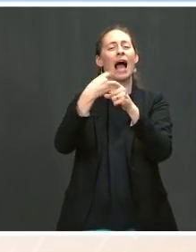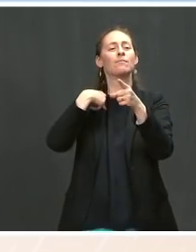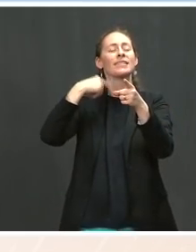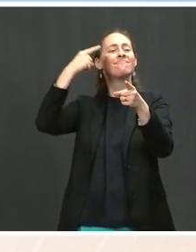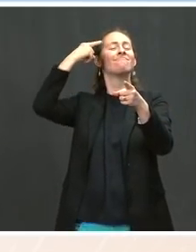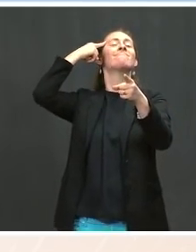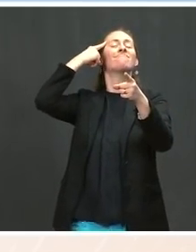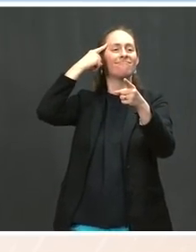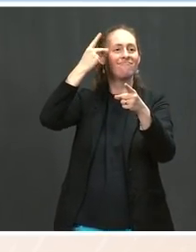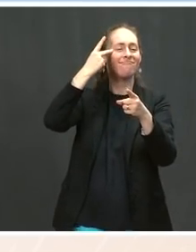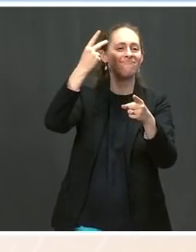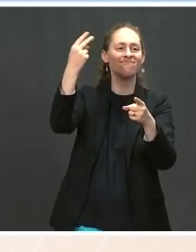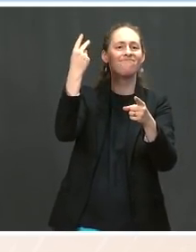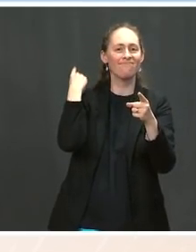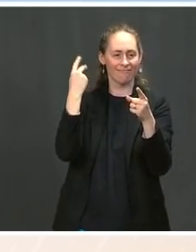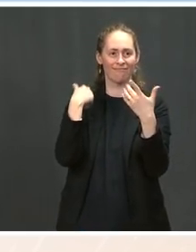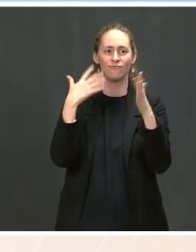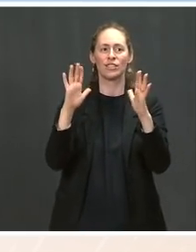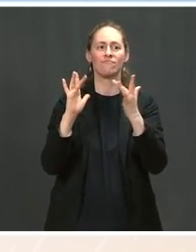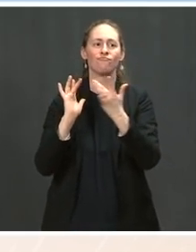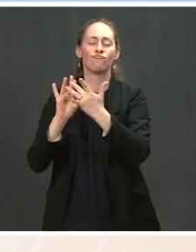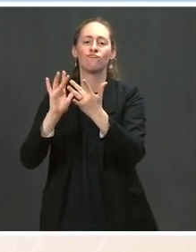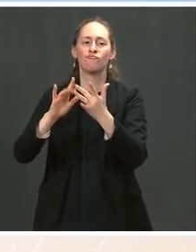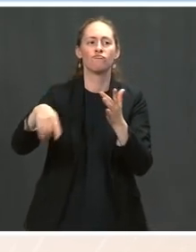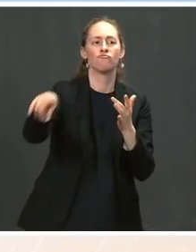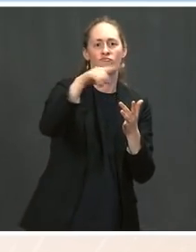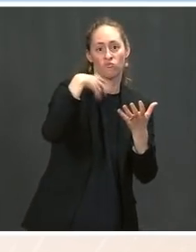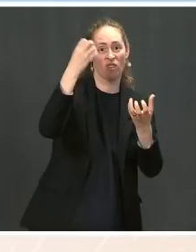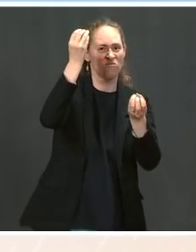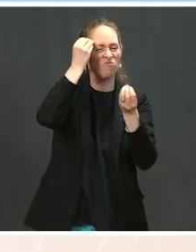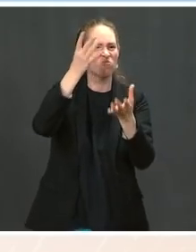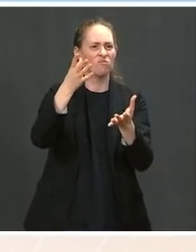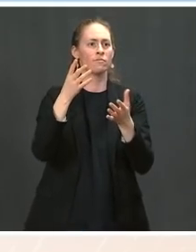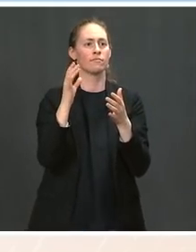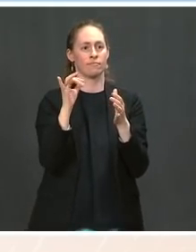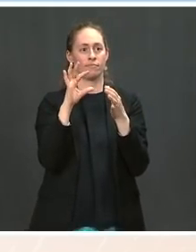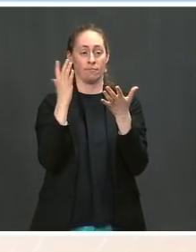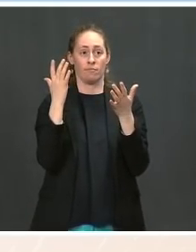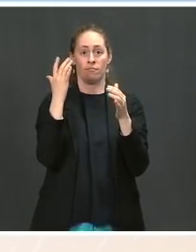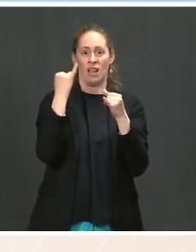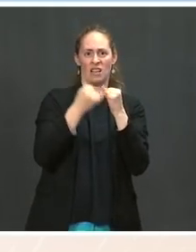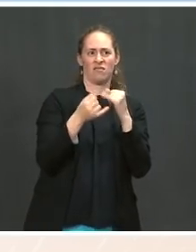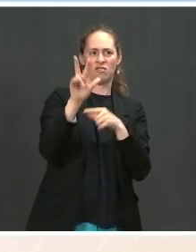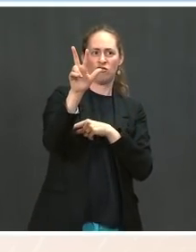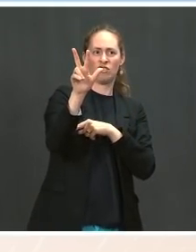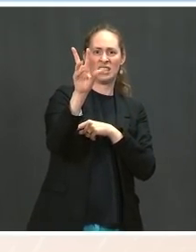which I think would be interesting to you and your reporting. In the last 36 hours, to inform members of Congress,